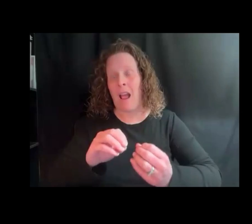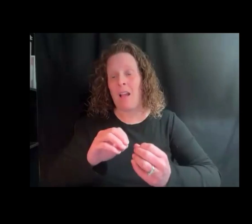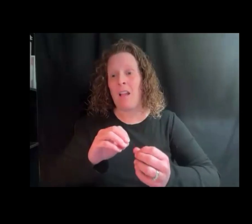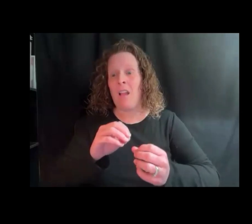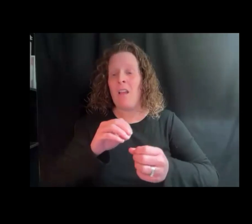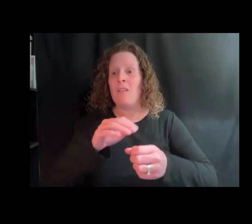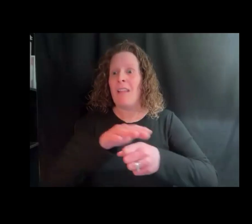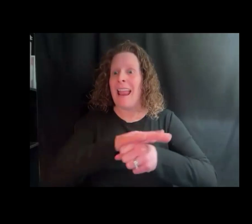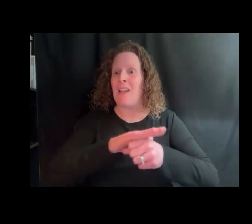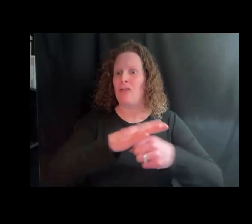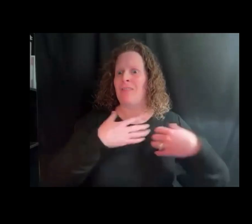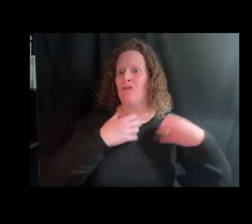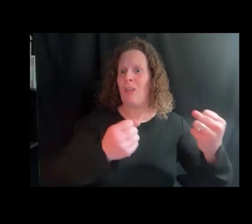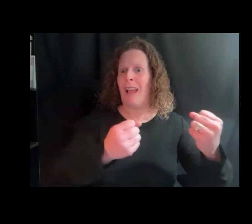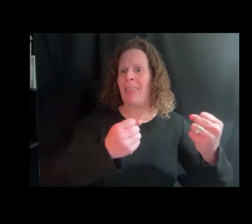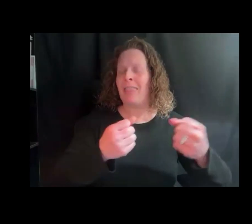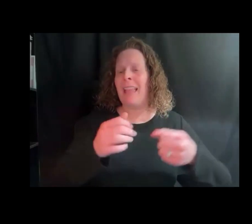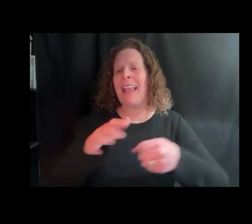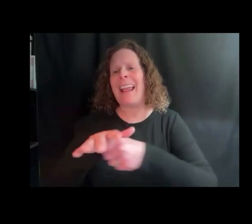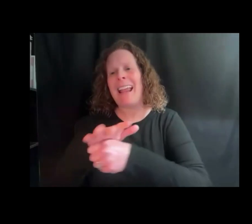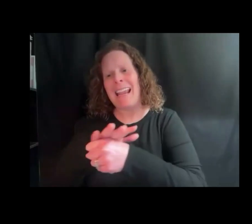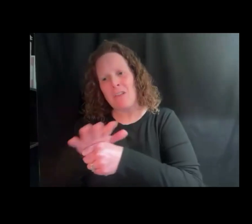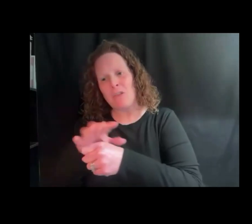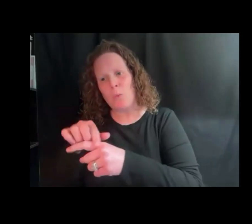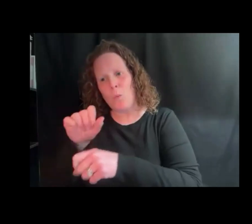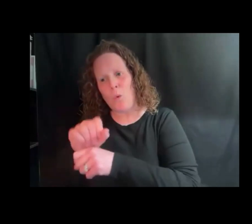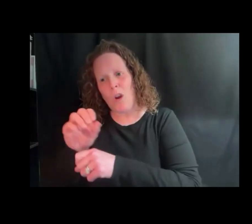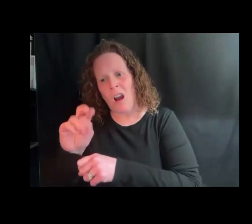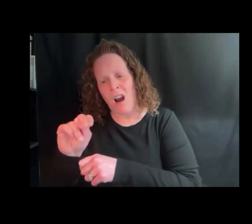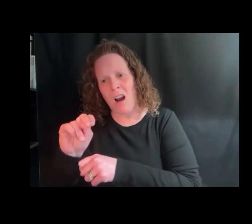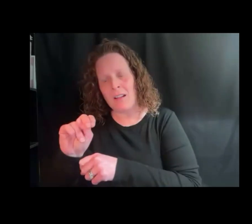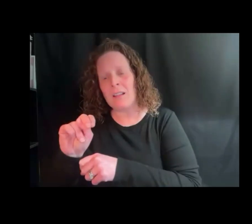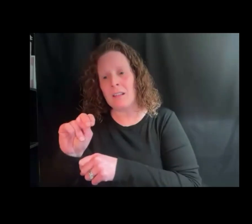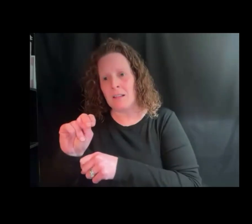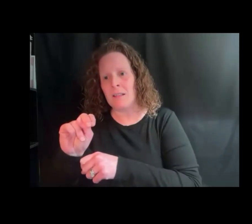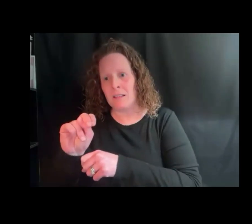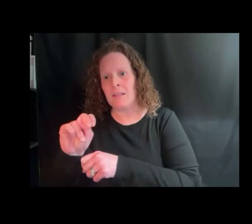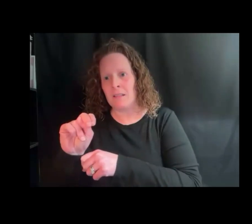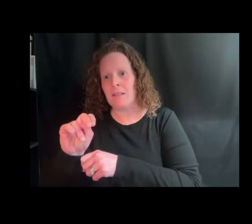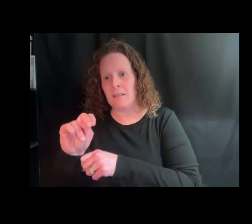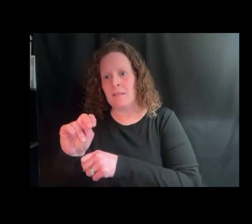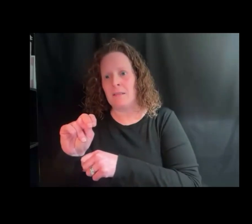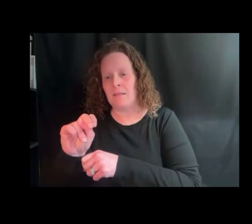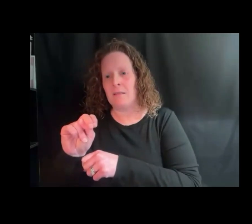It is great feedback. It talks about each area